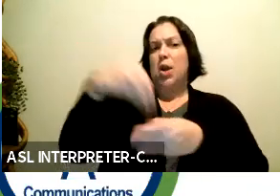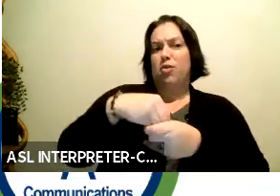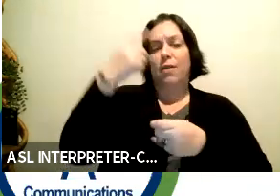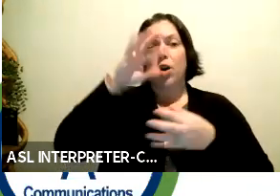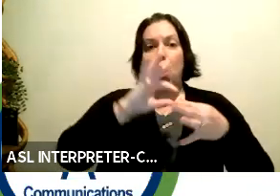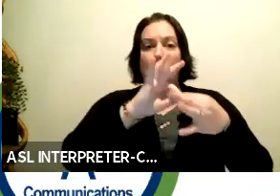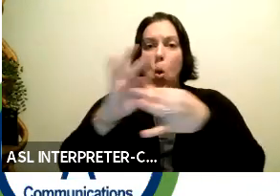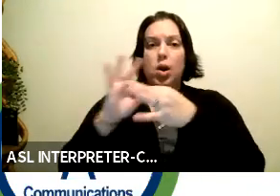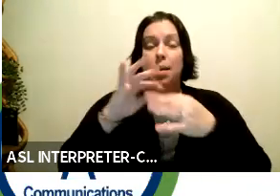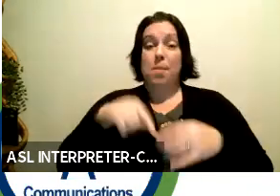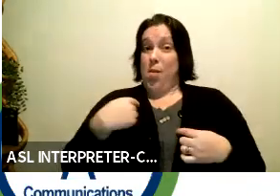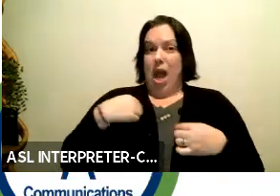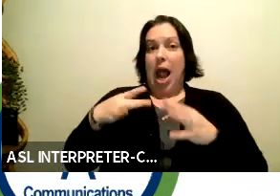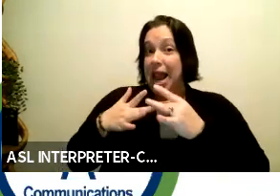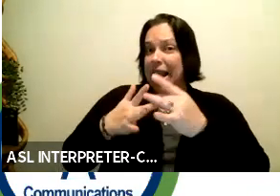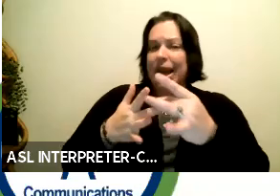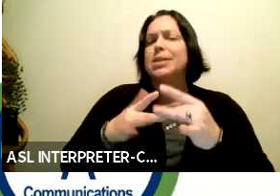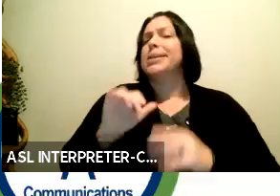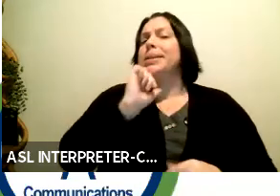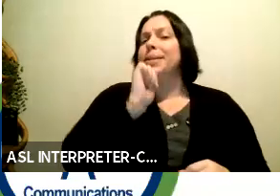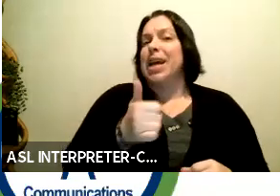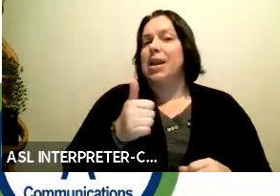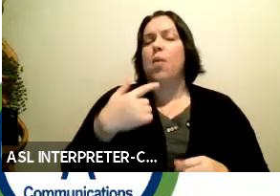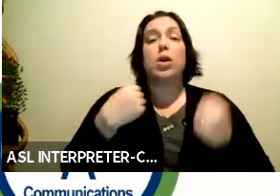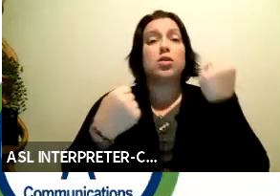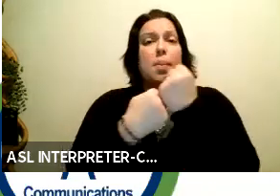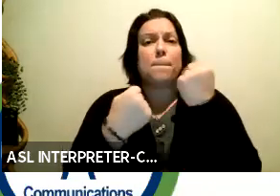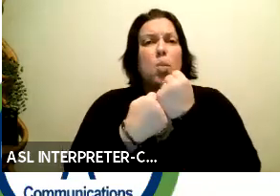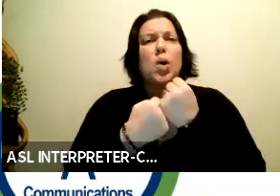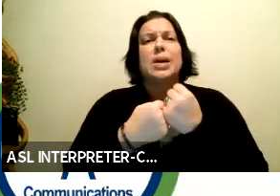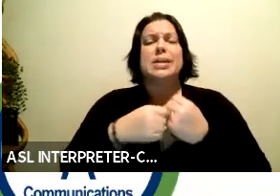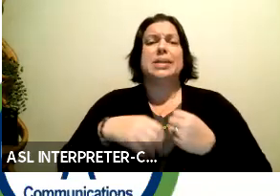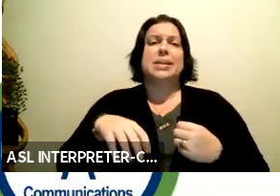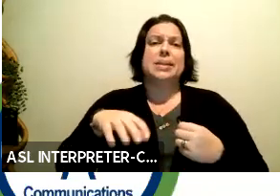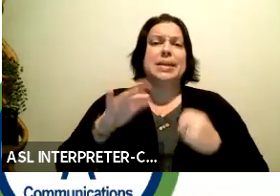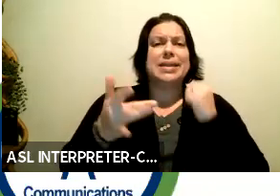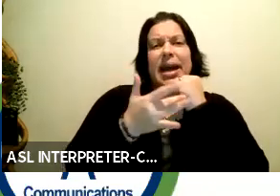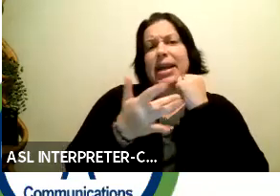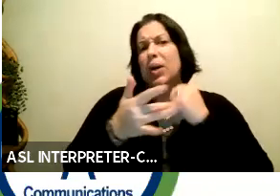lead. We support the logistics and resources in all the community lifelines, as you see,